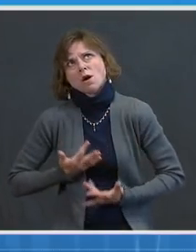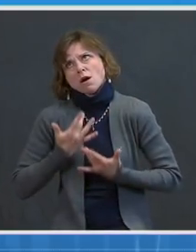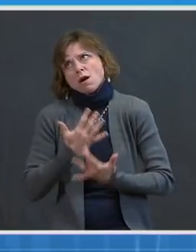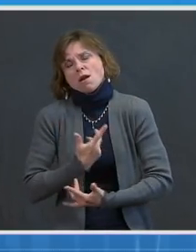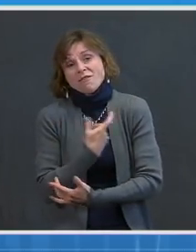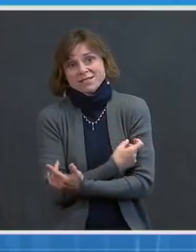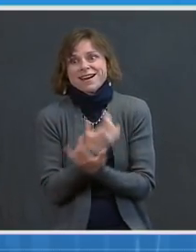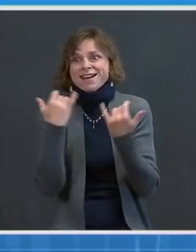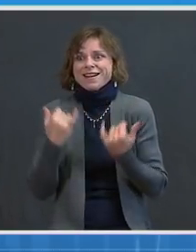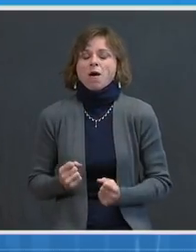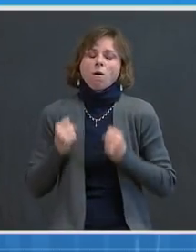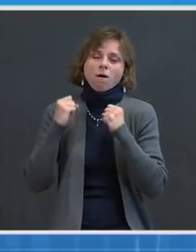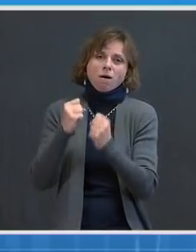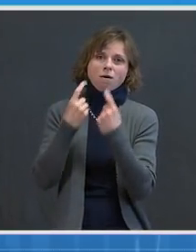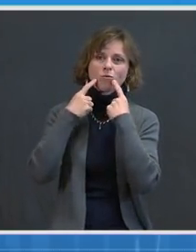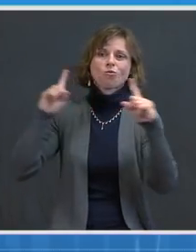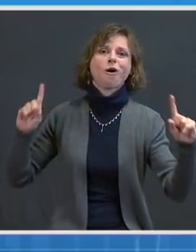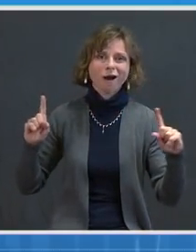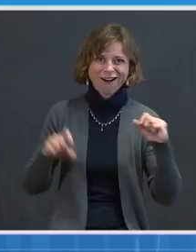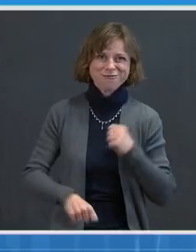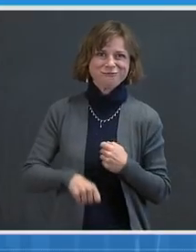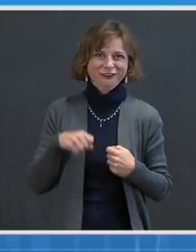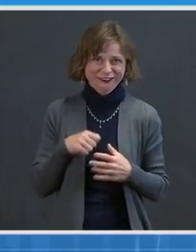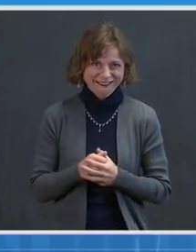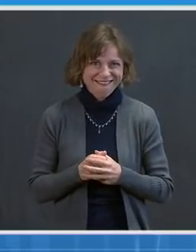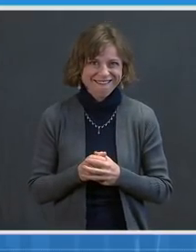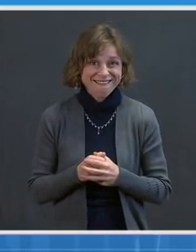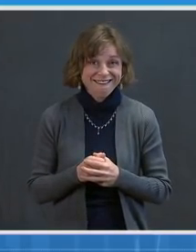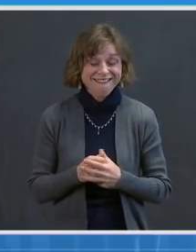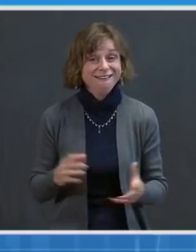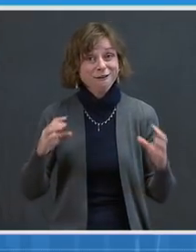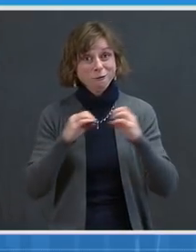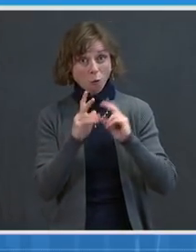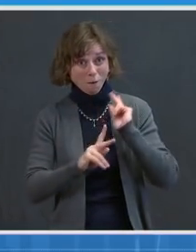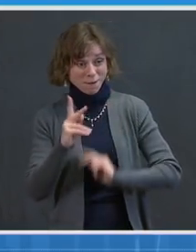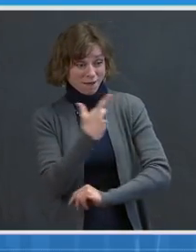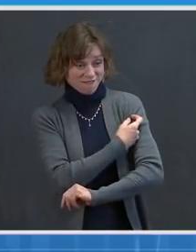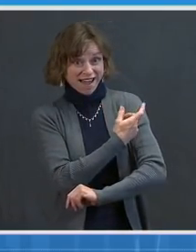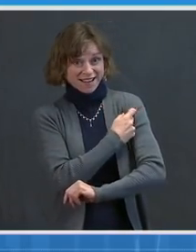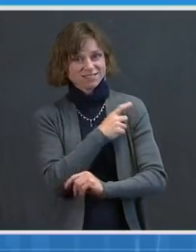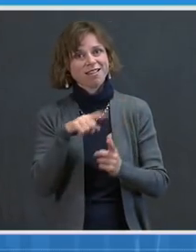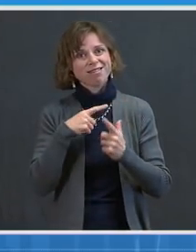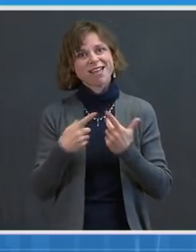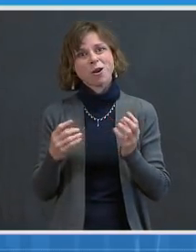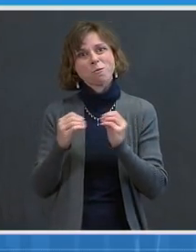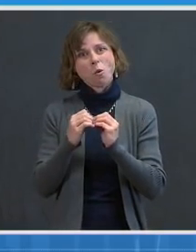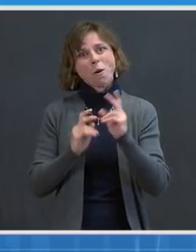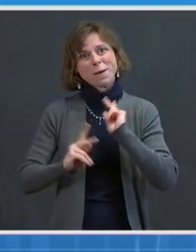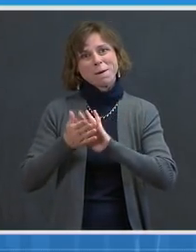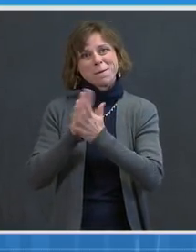And as more people get vaccinated, more people will become eligible. Yesterday, Alaska became the first state